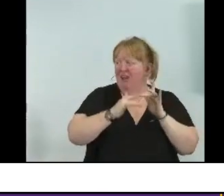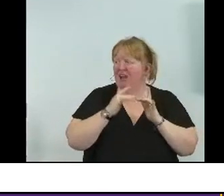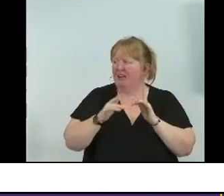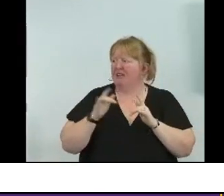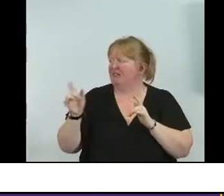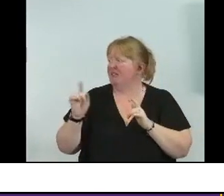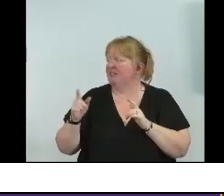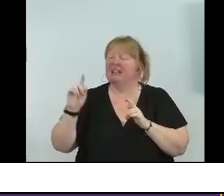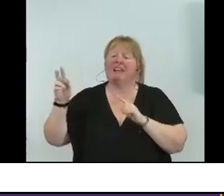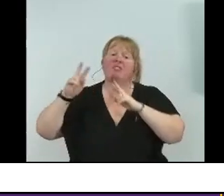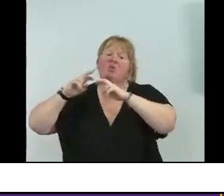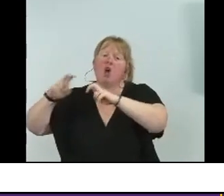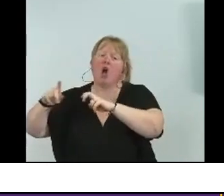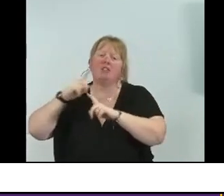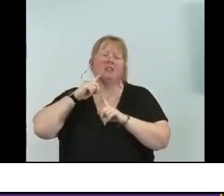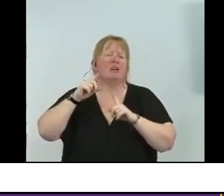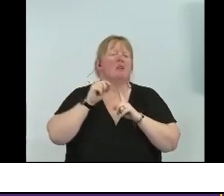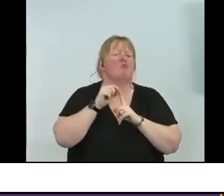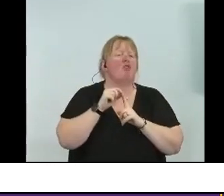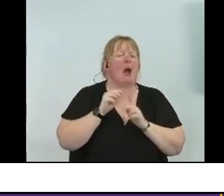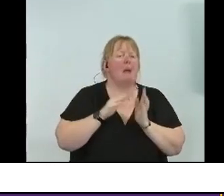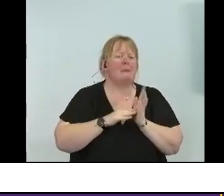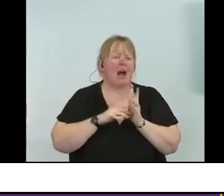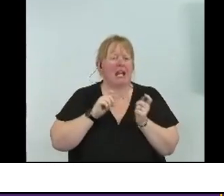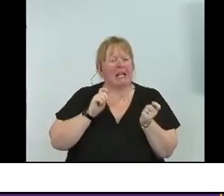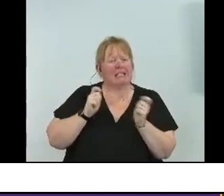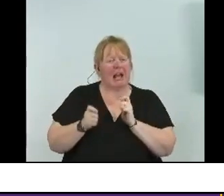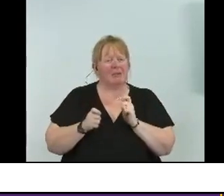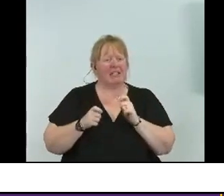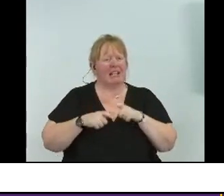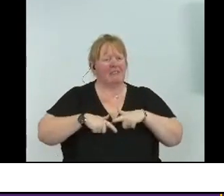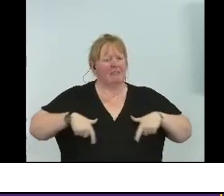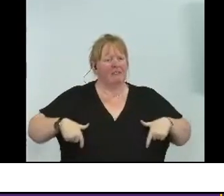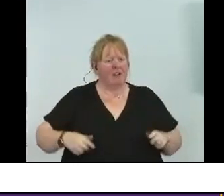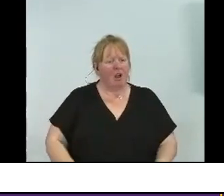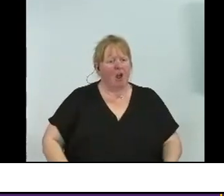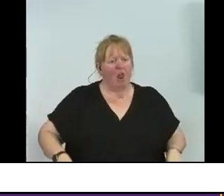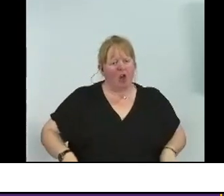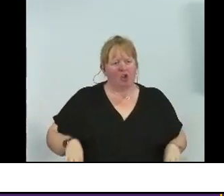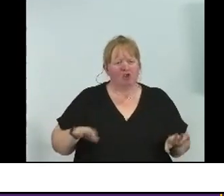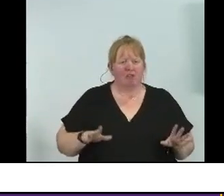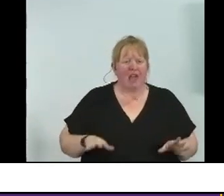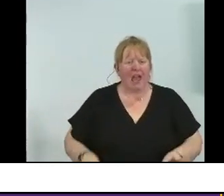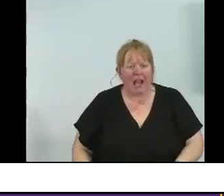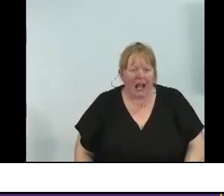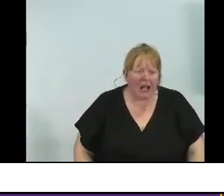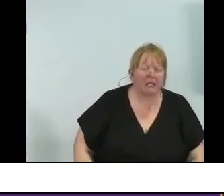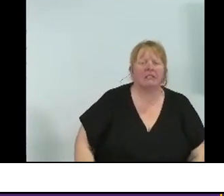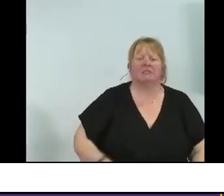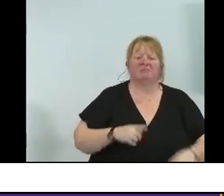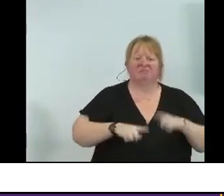If you search Primark Adaptive Lingerie, you'll find it. You should find it. And it starts off with a